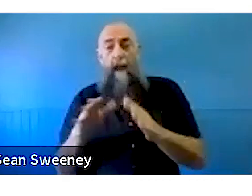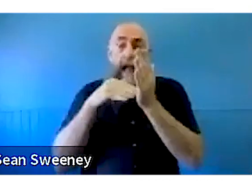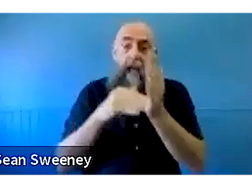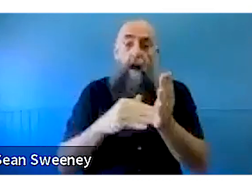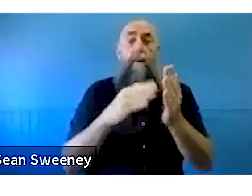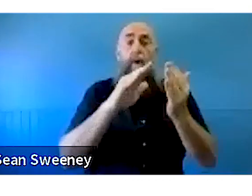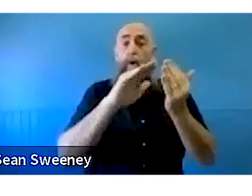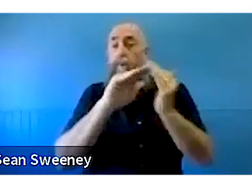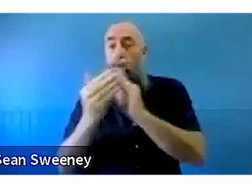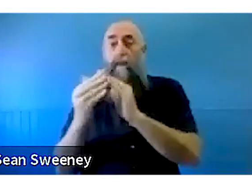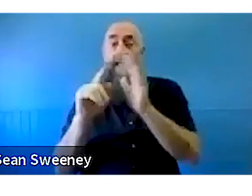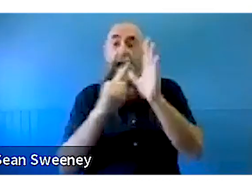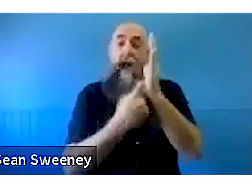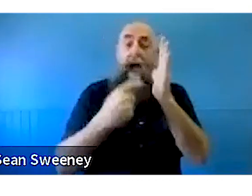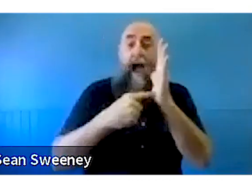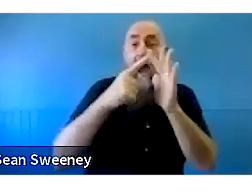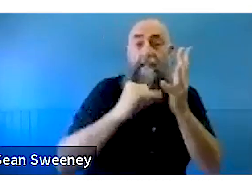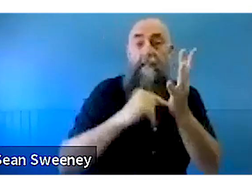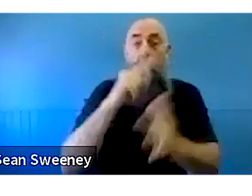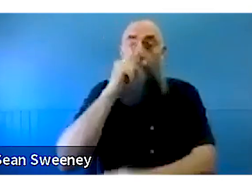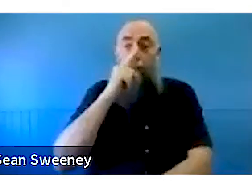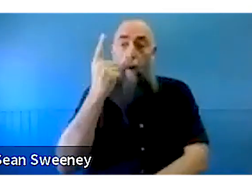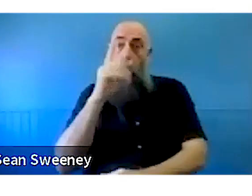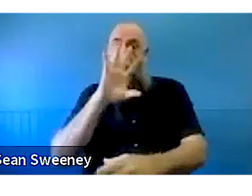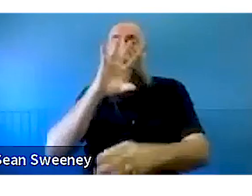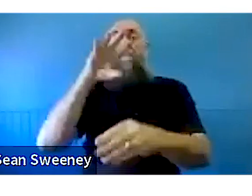in those communities doing that work.